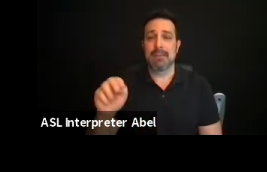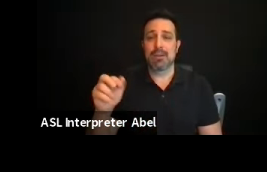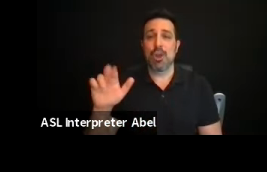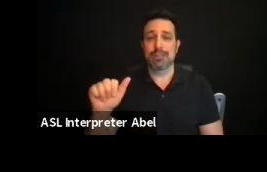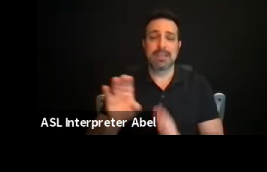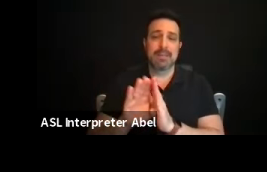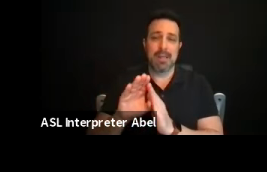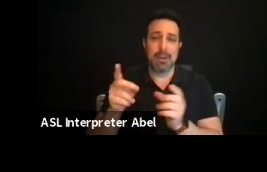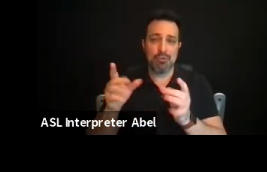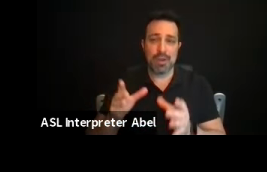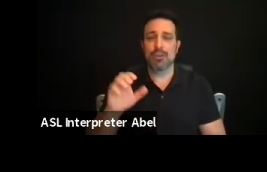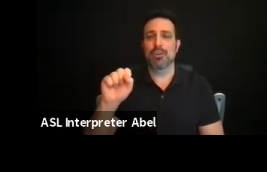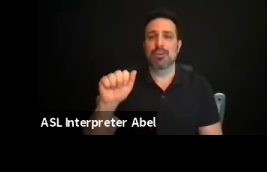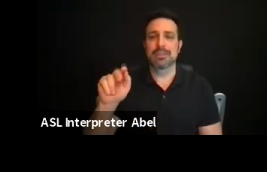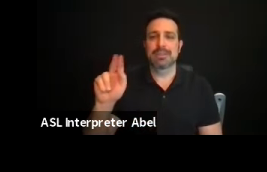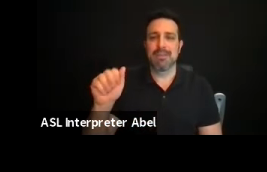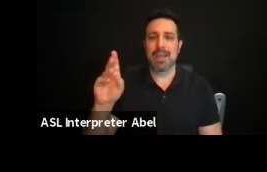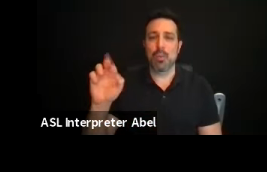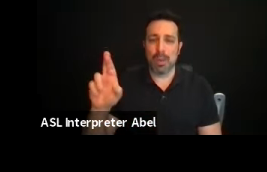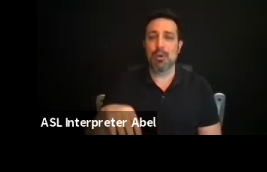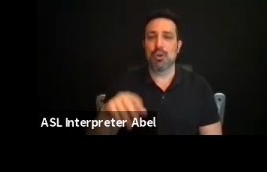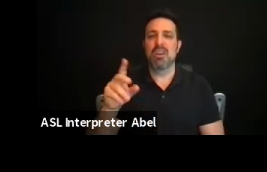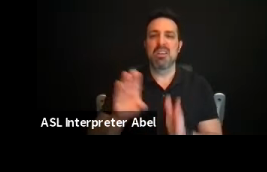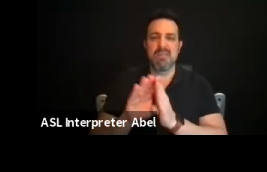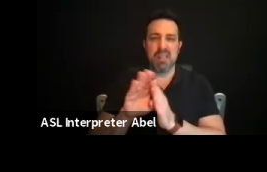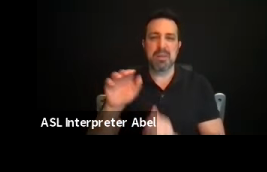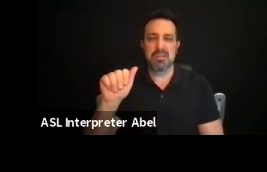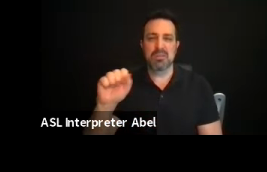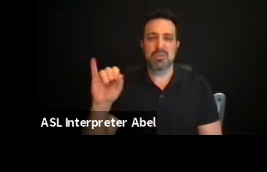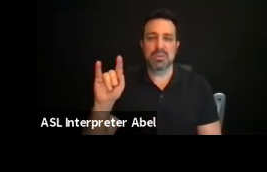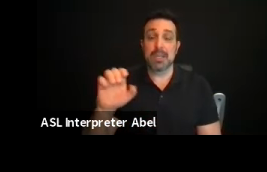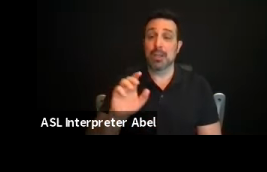Simon, Krystal